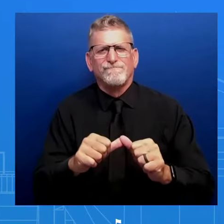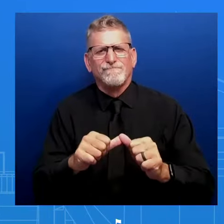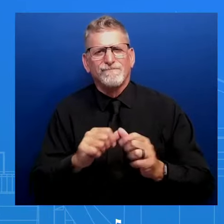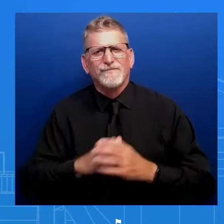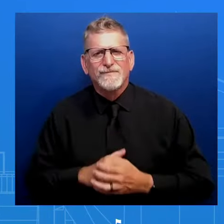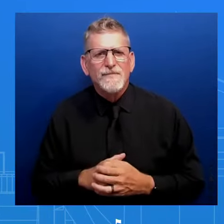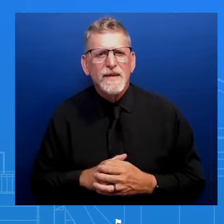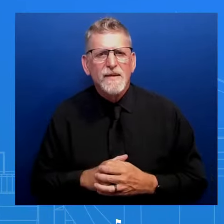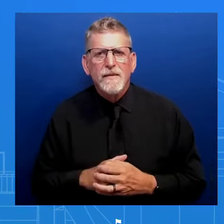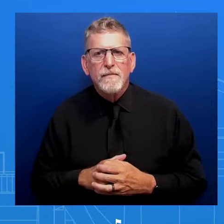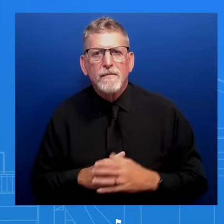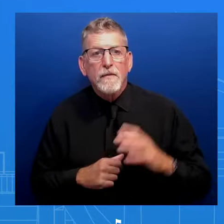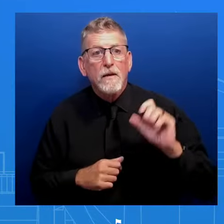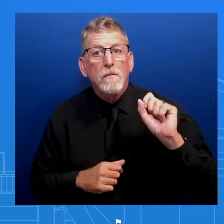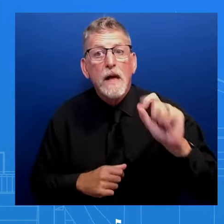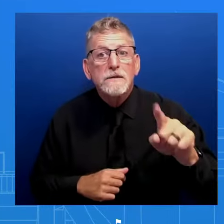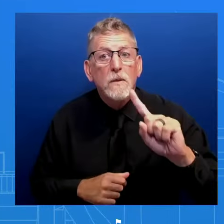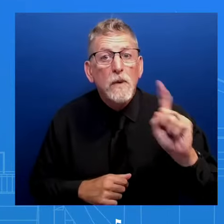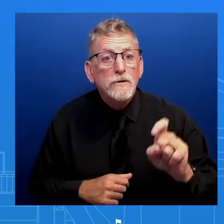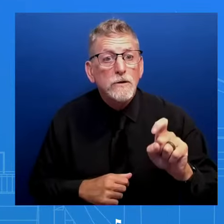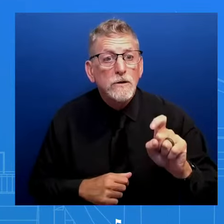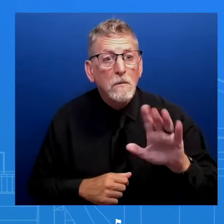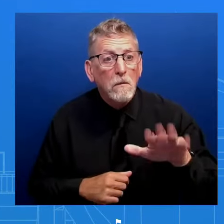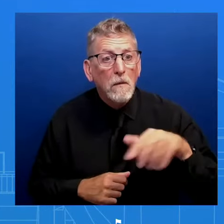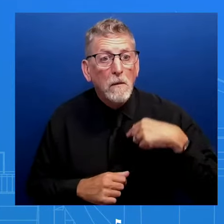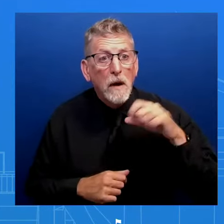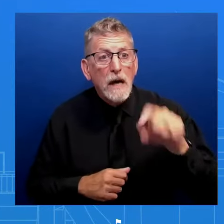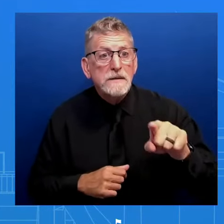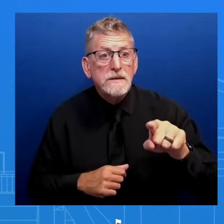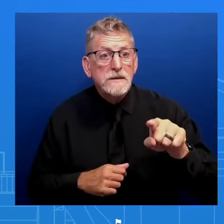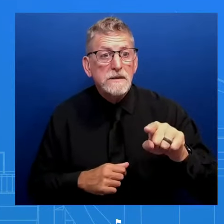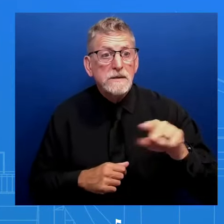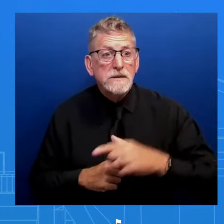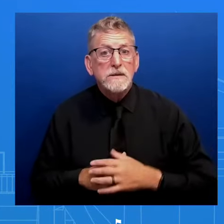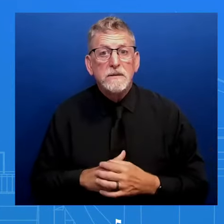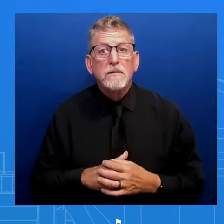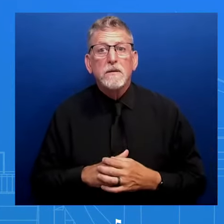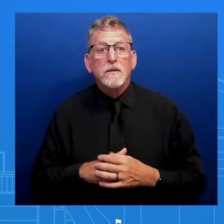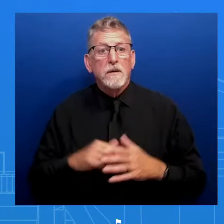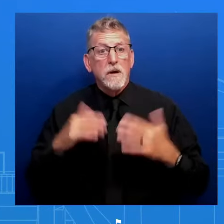Did the Nigerien military storm the presidential palace there to free the President, President Bazoum,